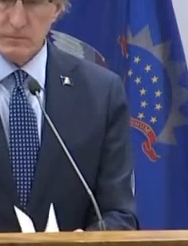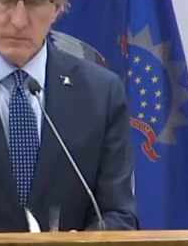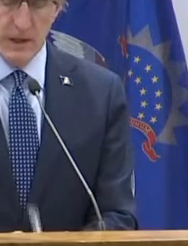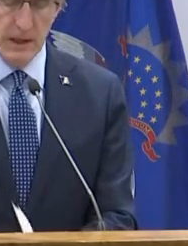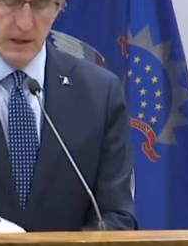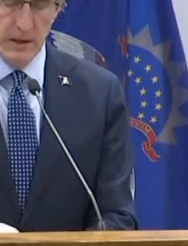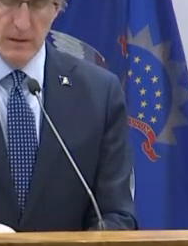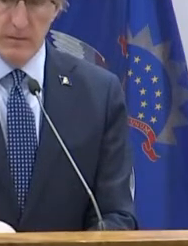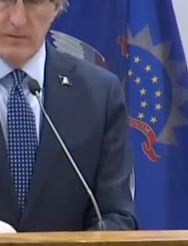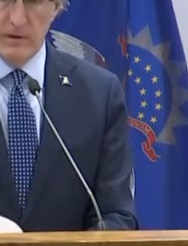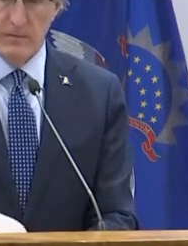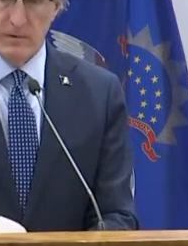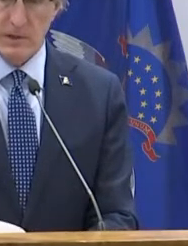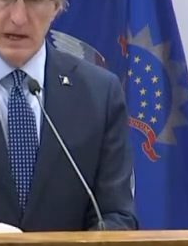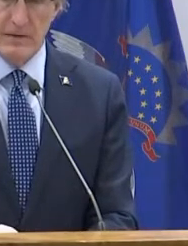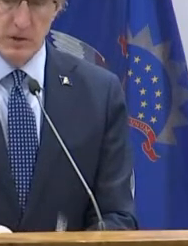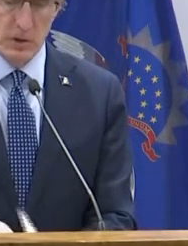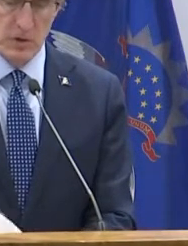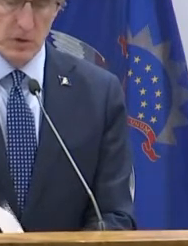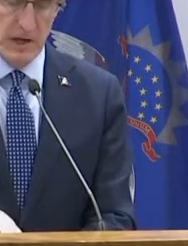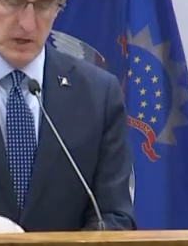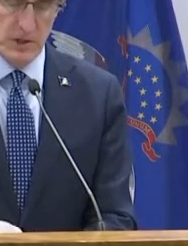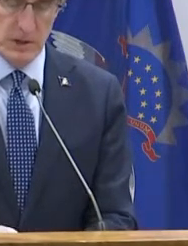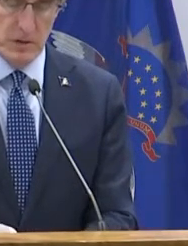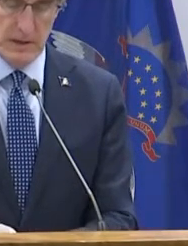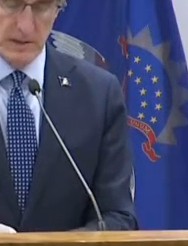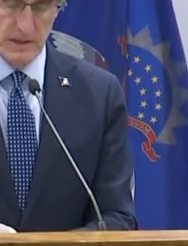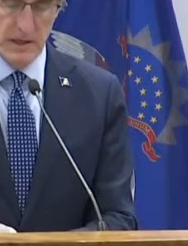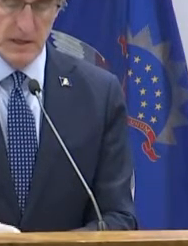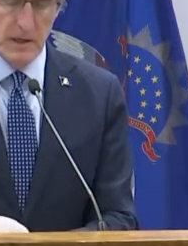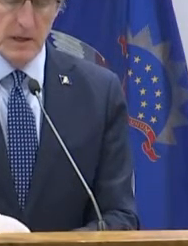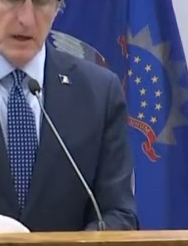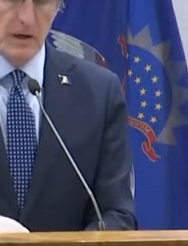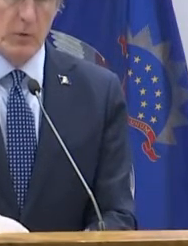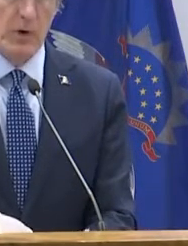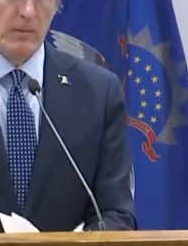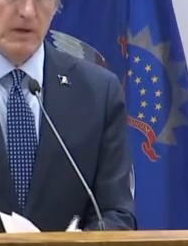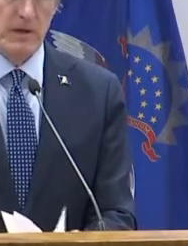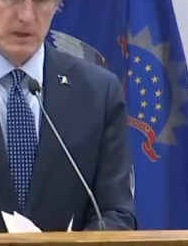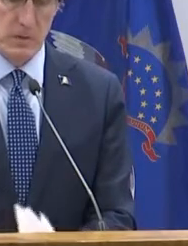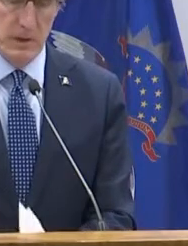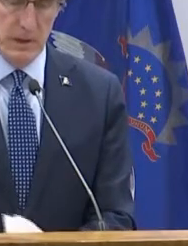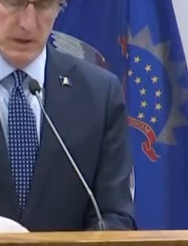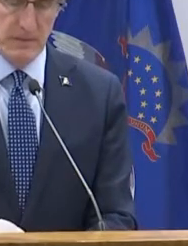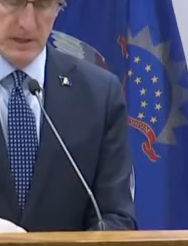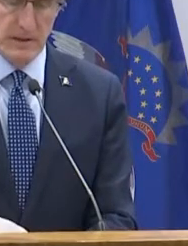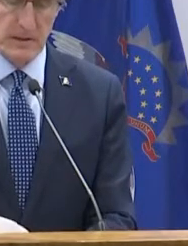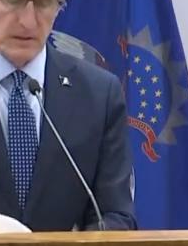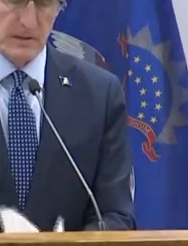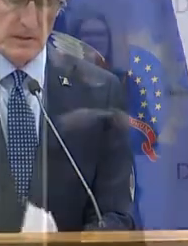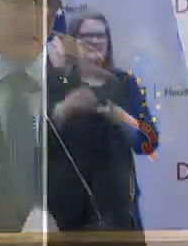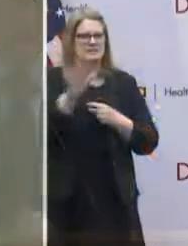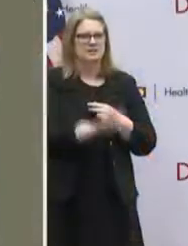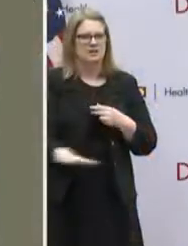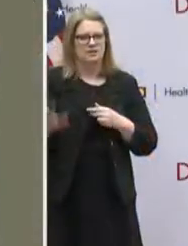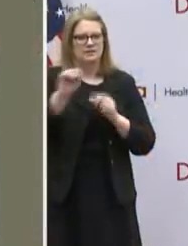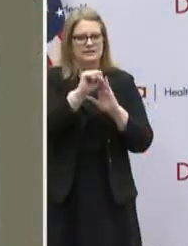GET TESTED. THIS IS A SLIDE THAT SHOWS LOCATIONS ACROSS THE STATE.